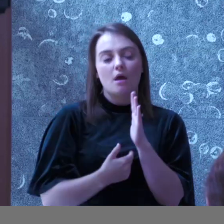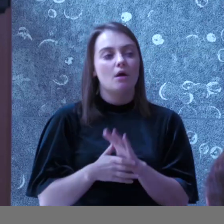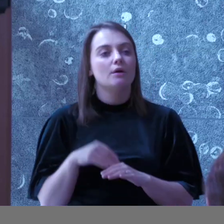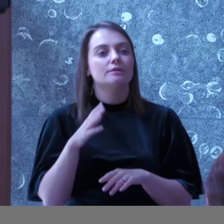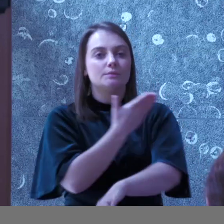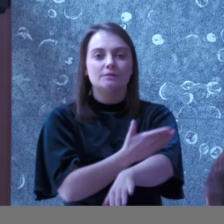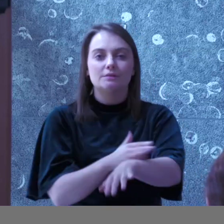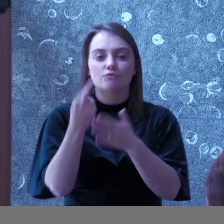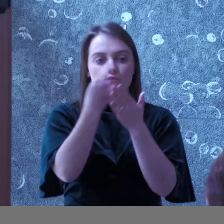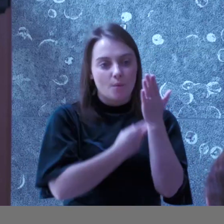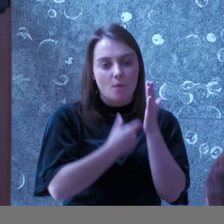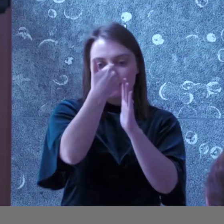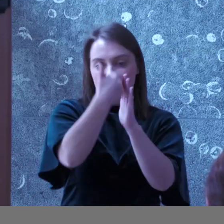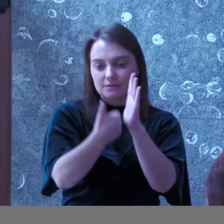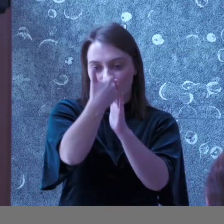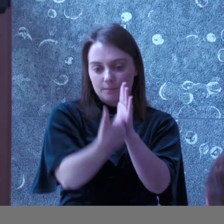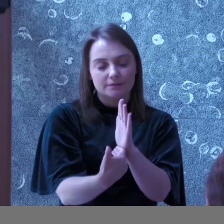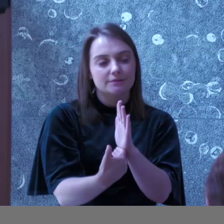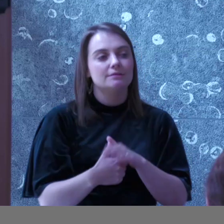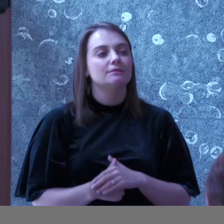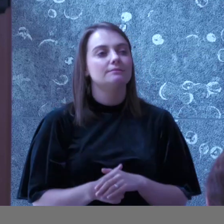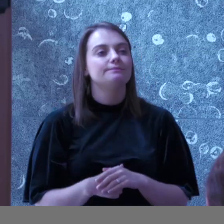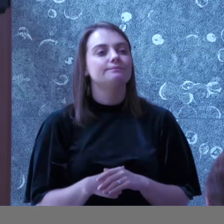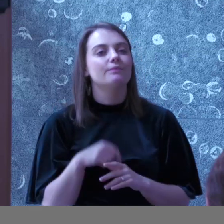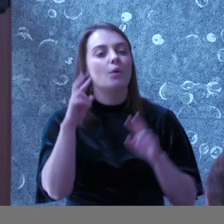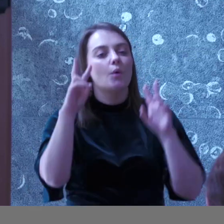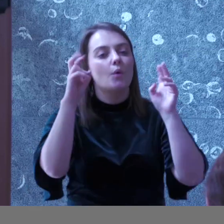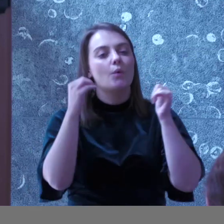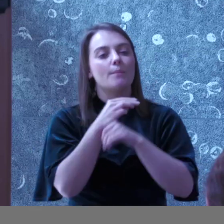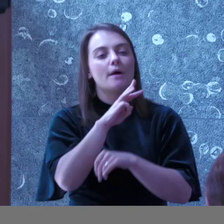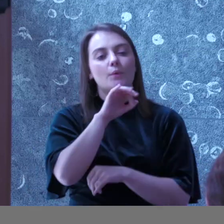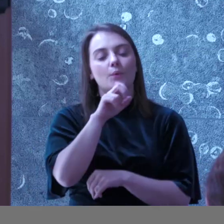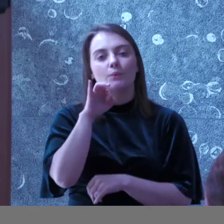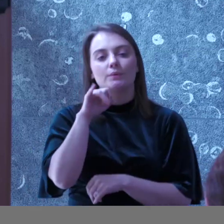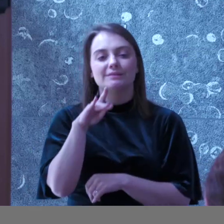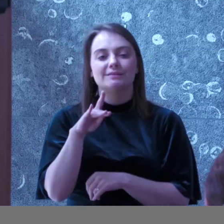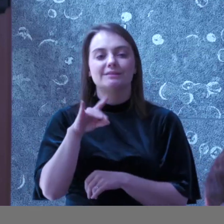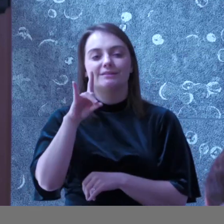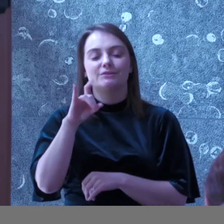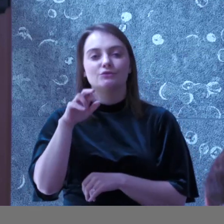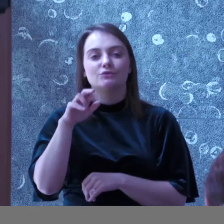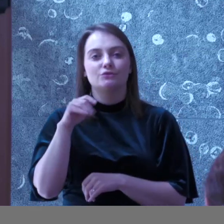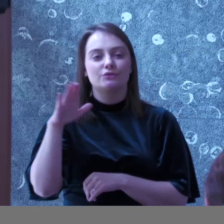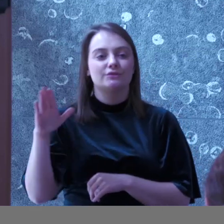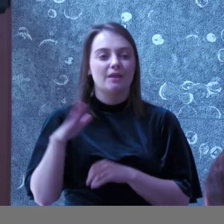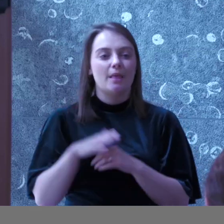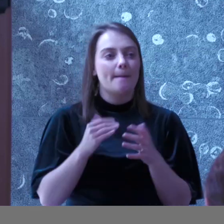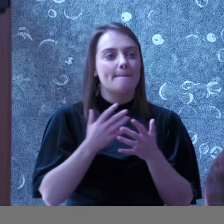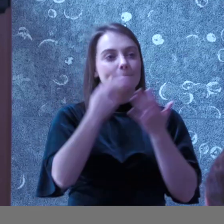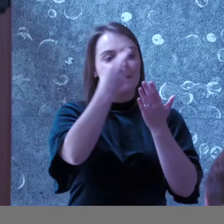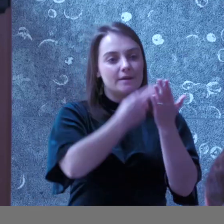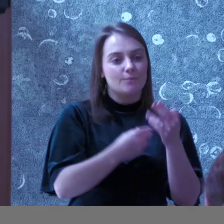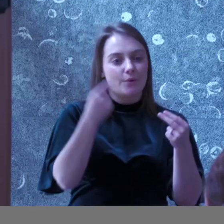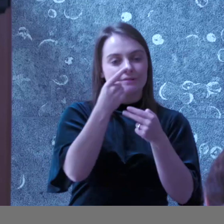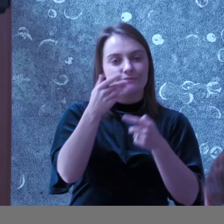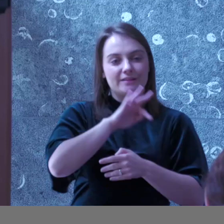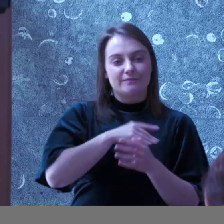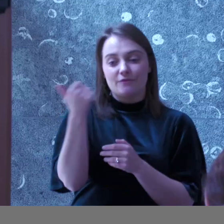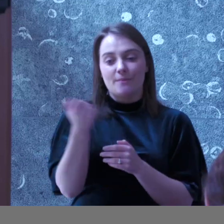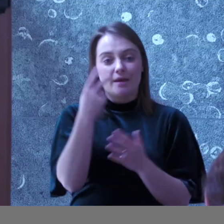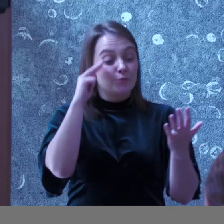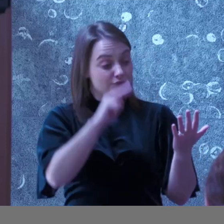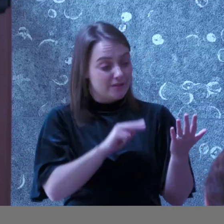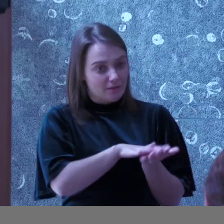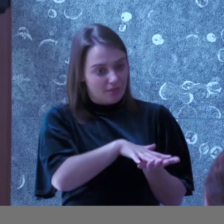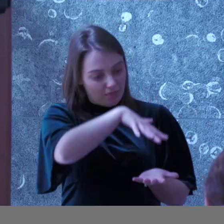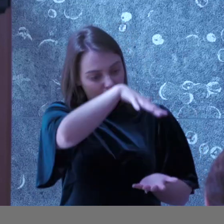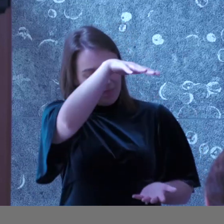documents, big report defend themselves from ever being read. I don't like reading reports.